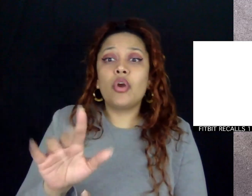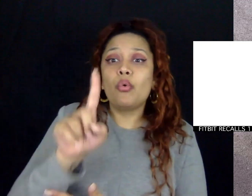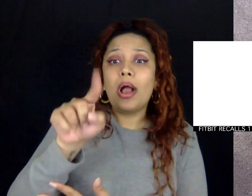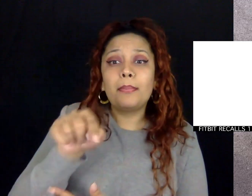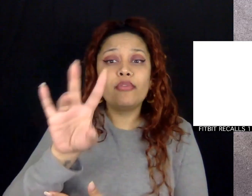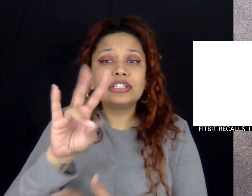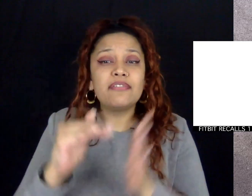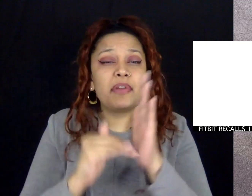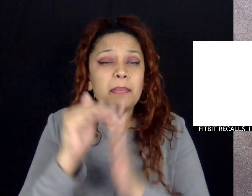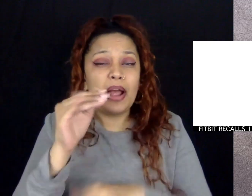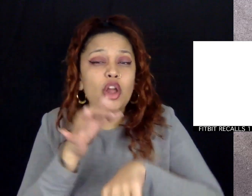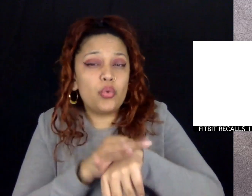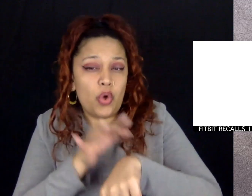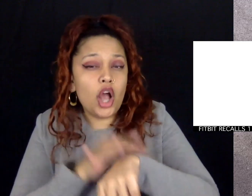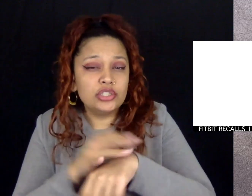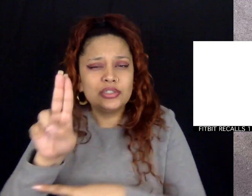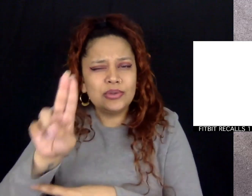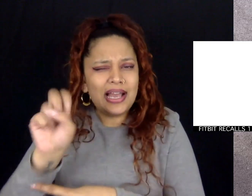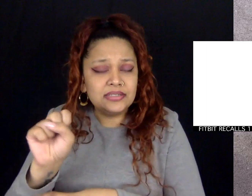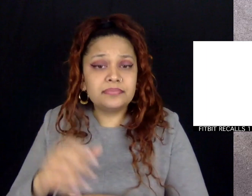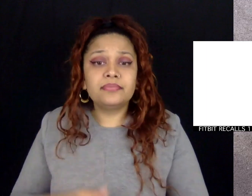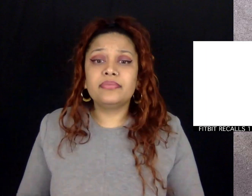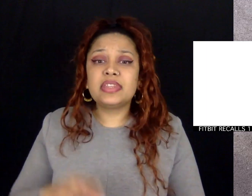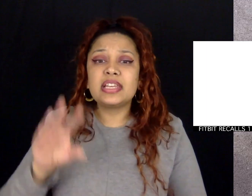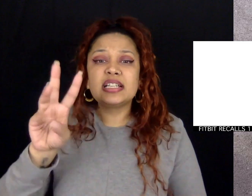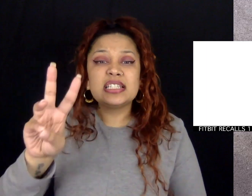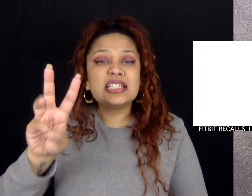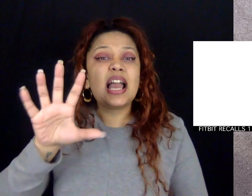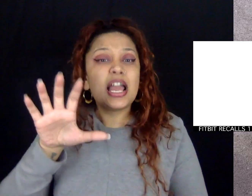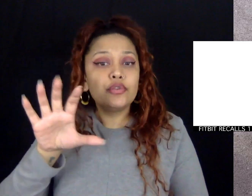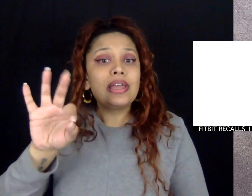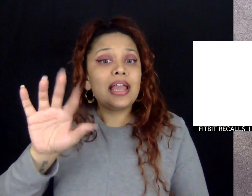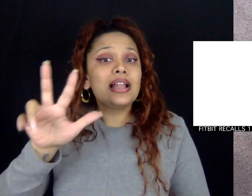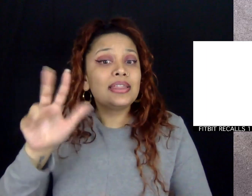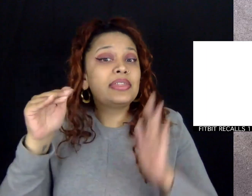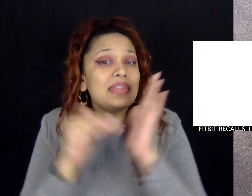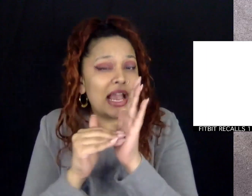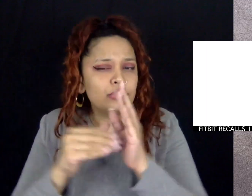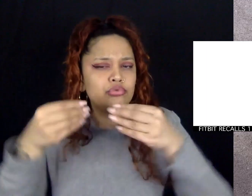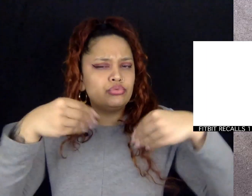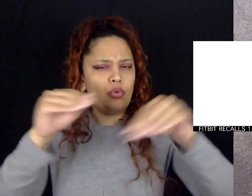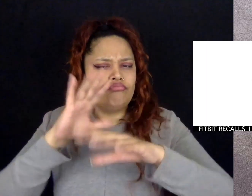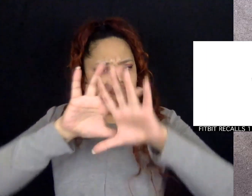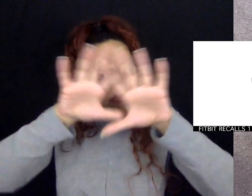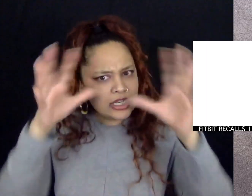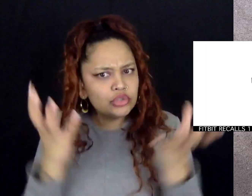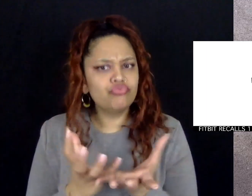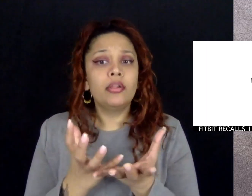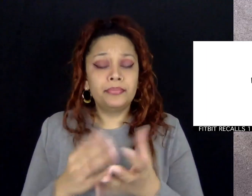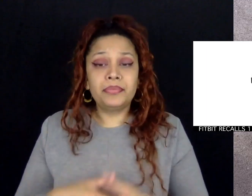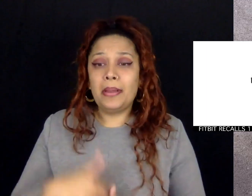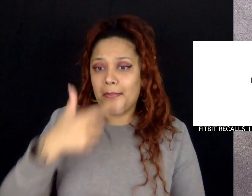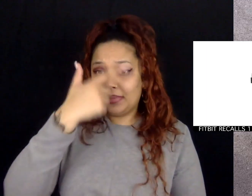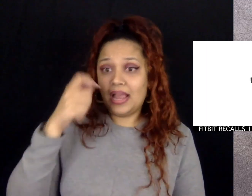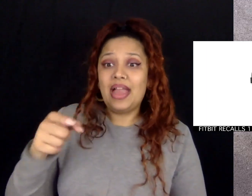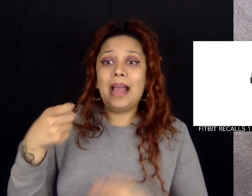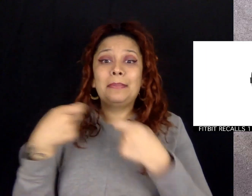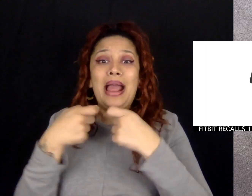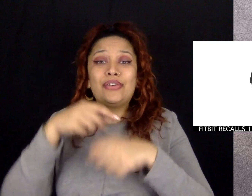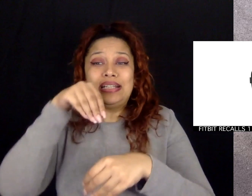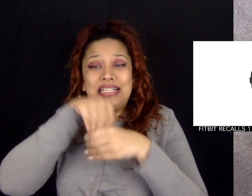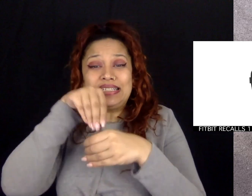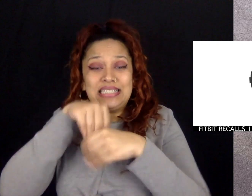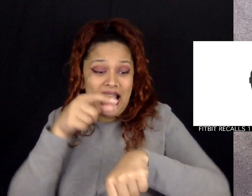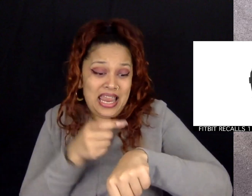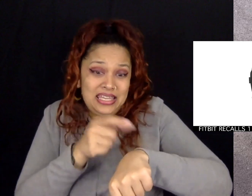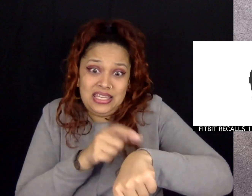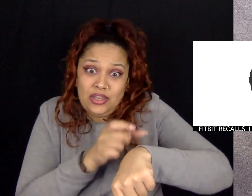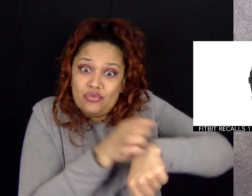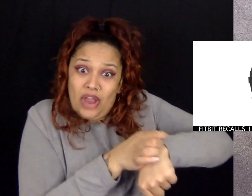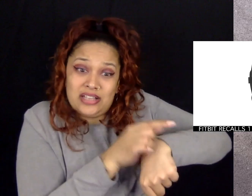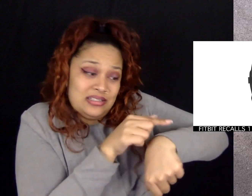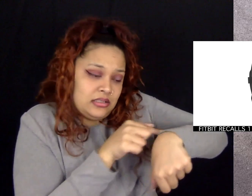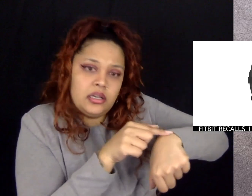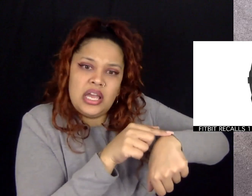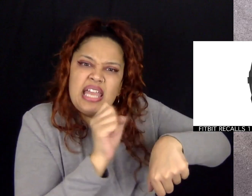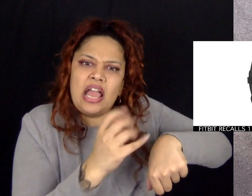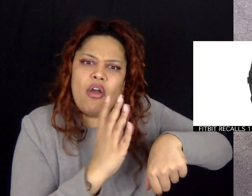the company is recalling about 1.7 million watches in the US and 693,000 sold internationally because